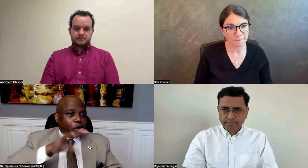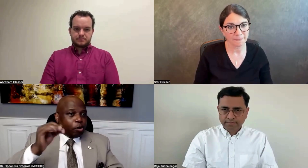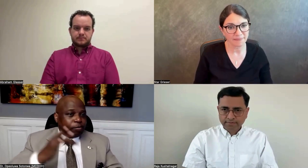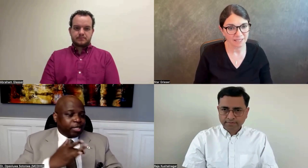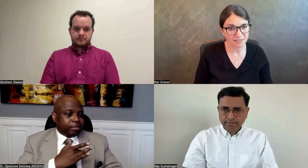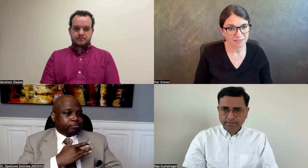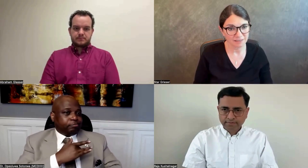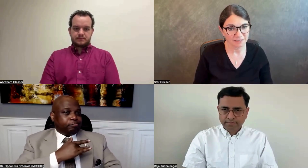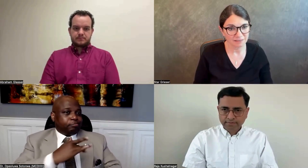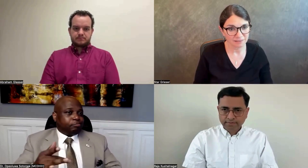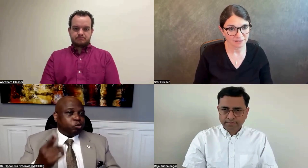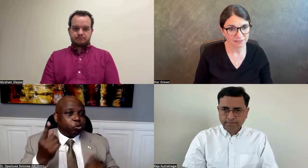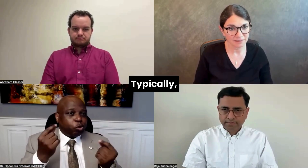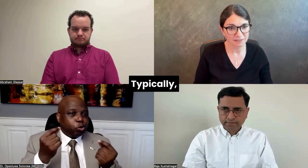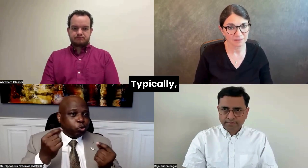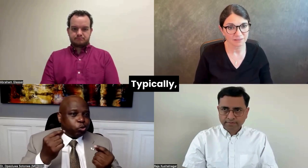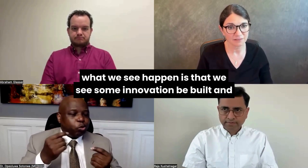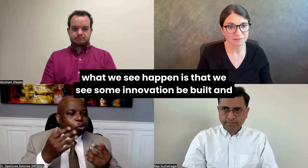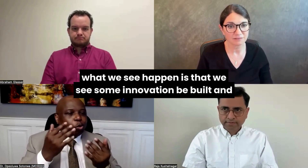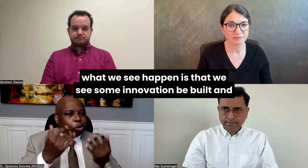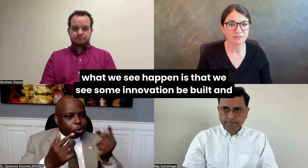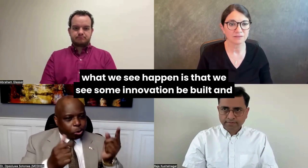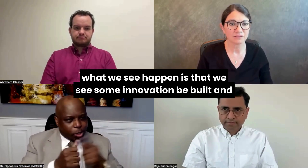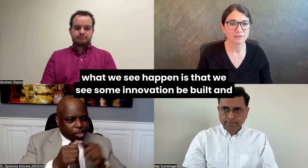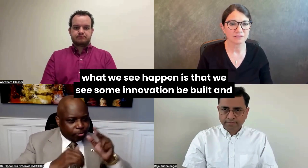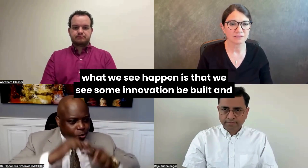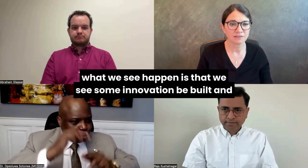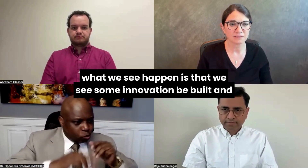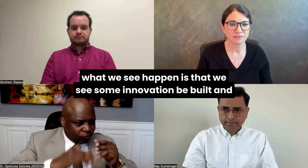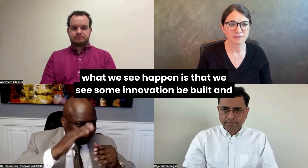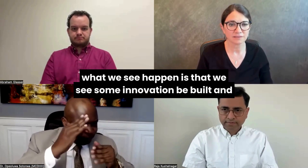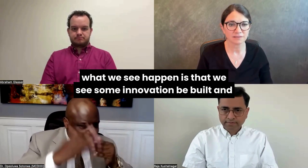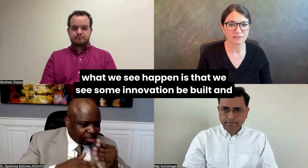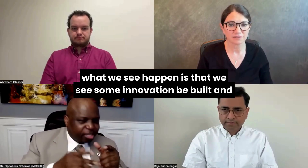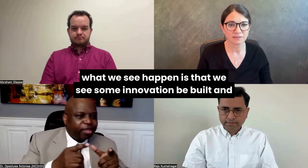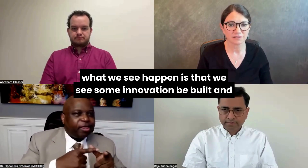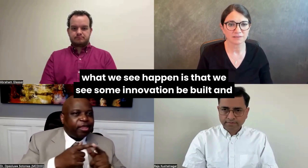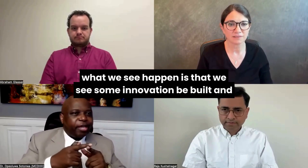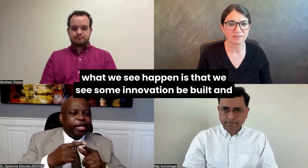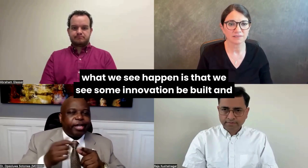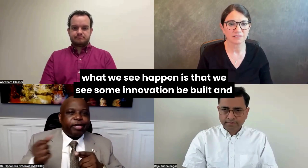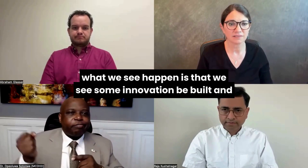Typically, what we see happen is that we see some innovation be built and